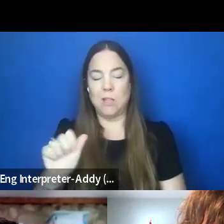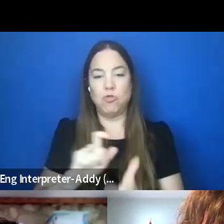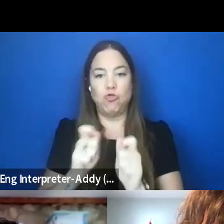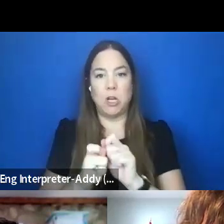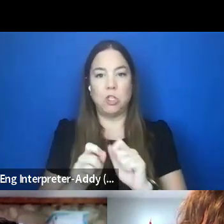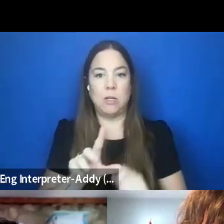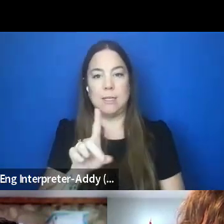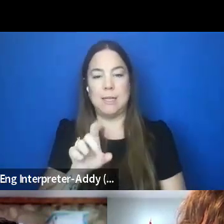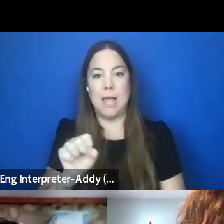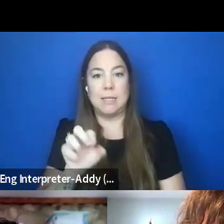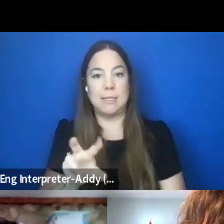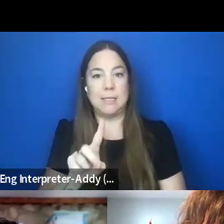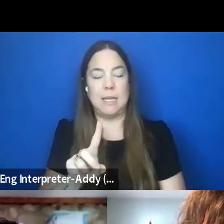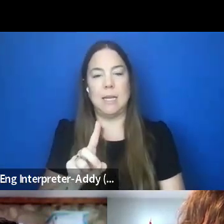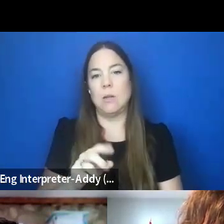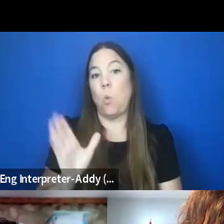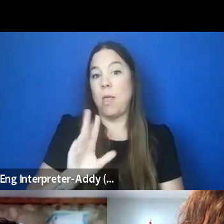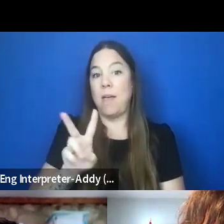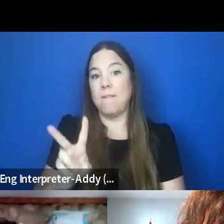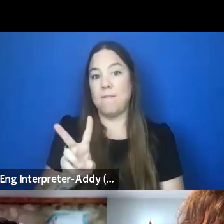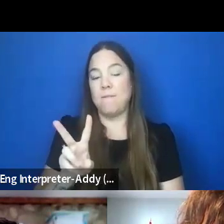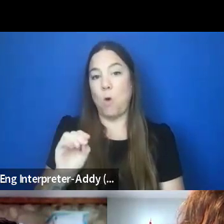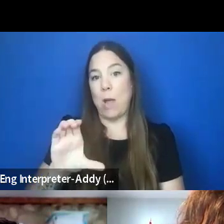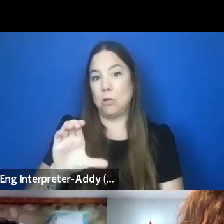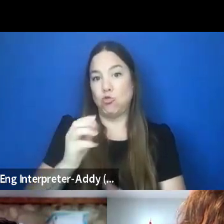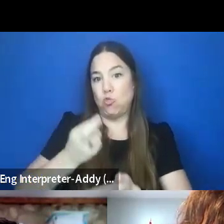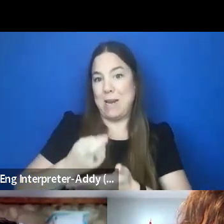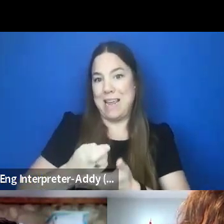Don Dew: book rehab to dhs, and it kind of scares me